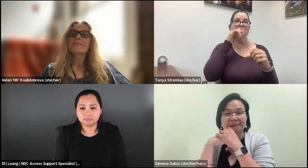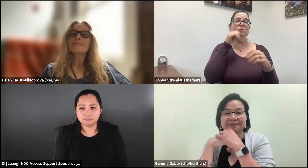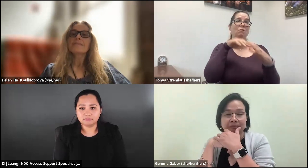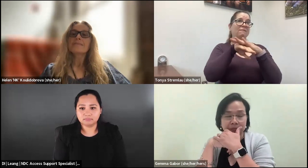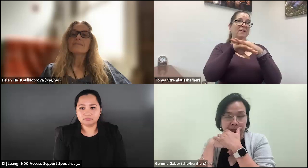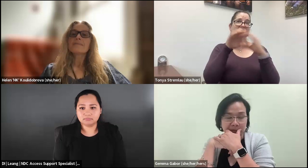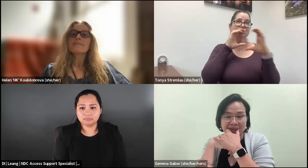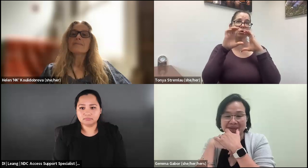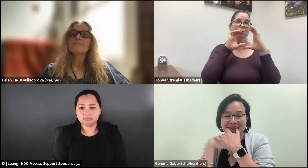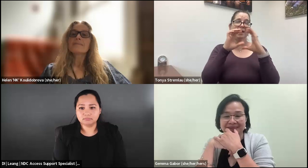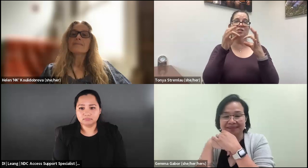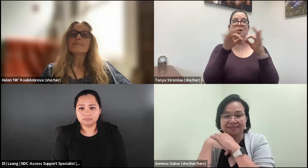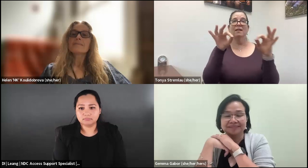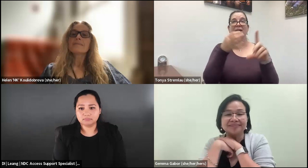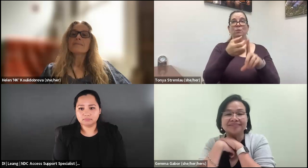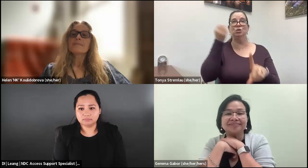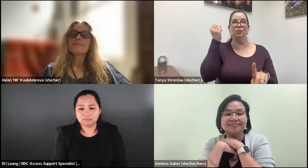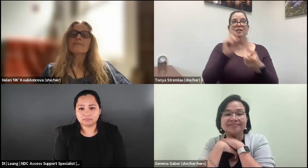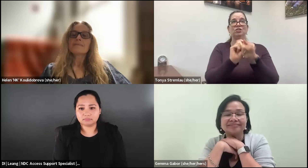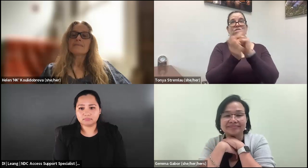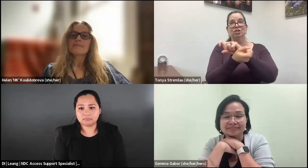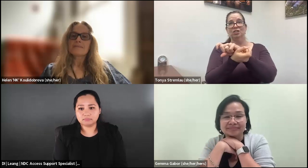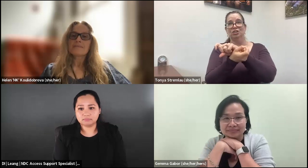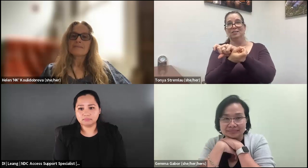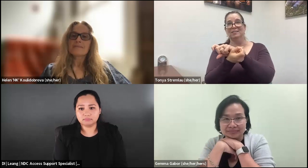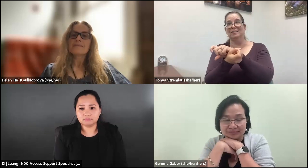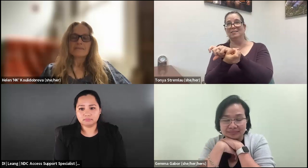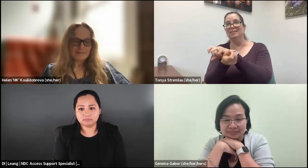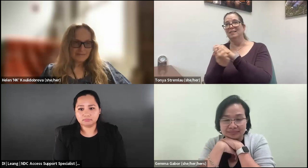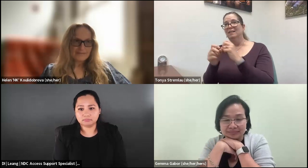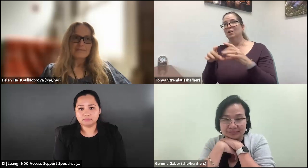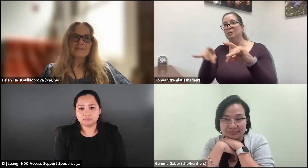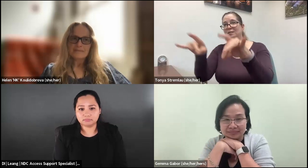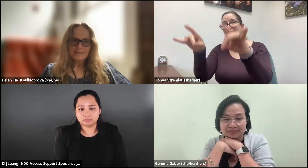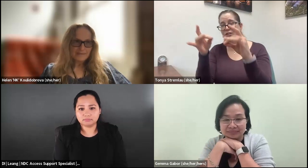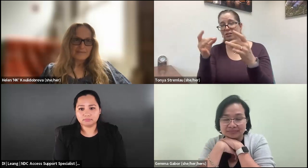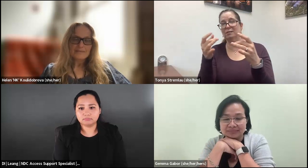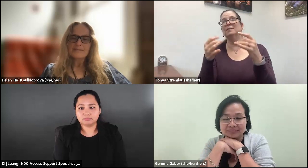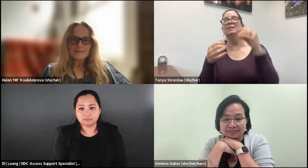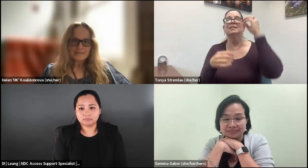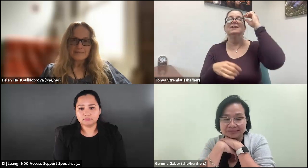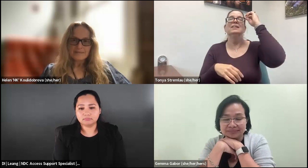But as for their L1, many of their families do not sign. They've experienced language deprivation.